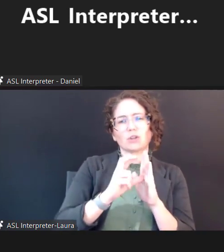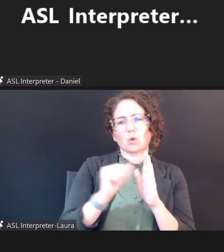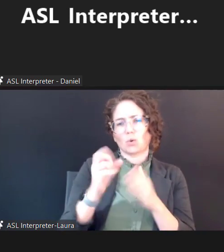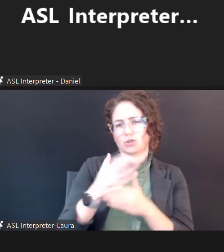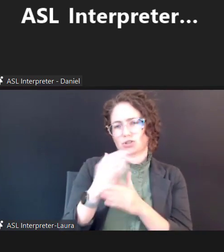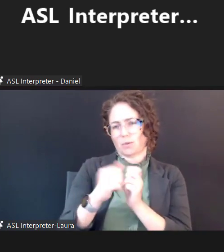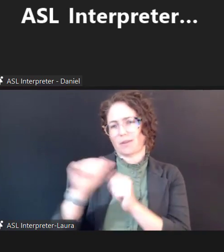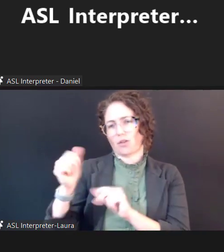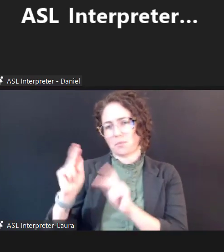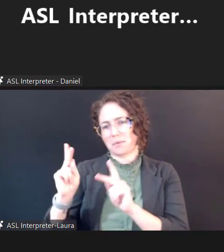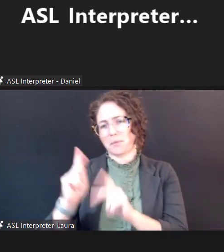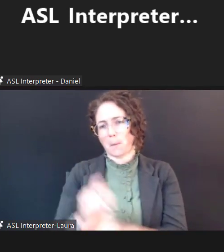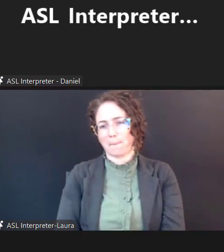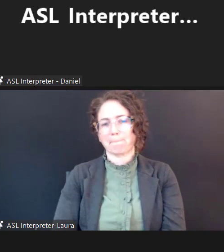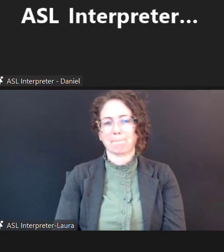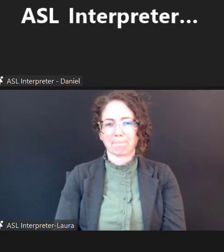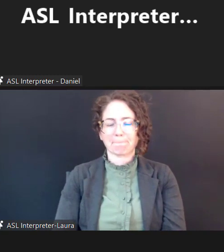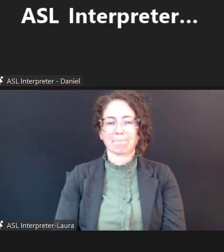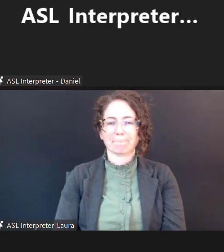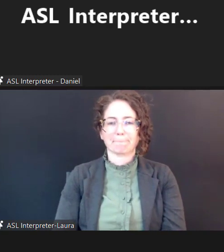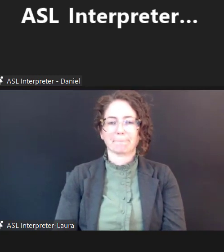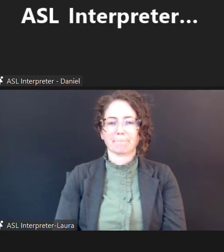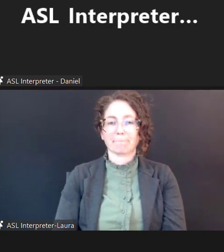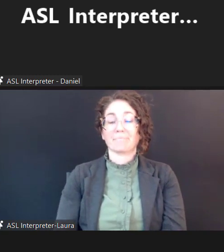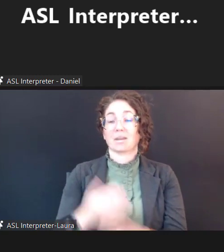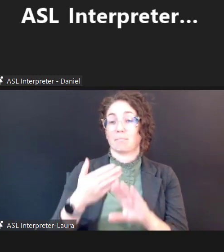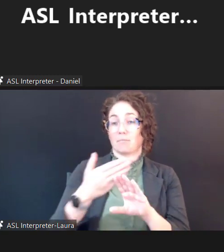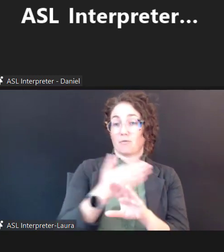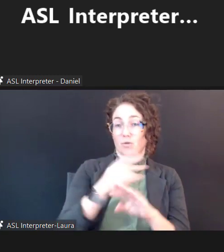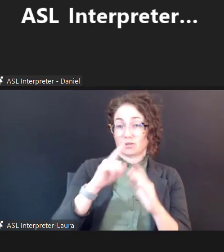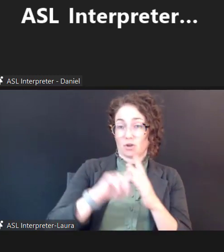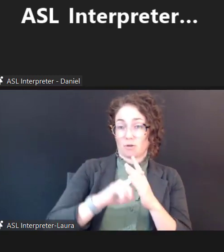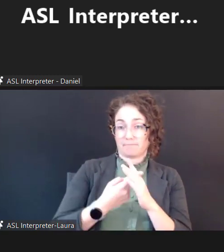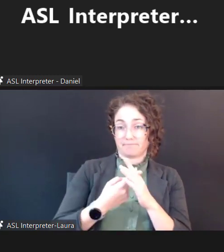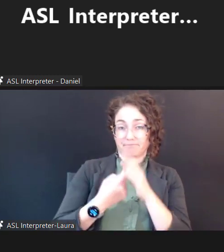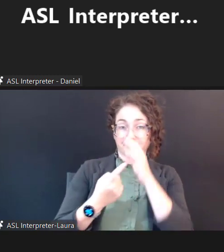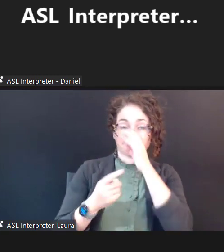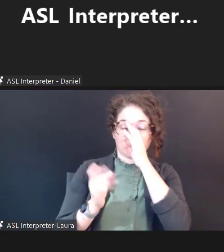Before we launch into our primary content, I want to make